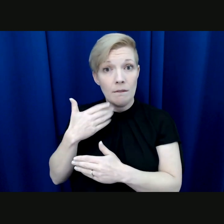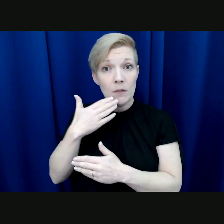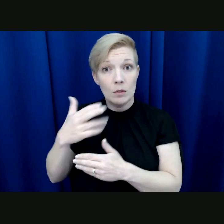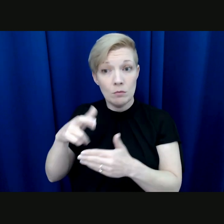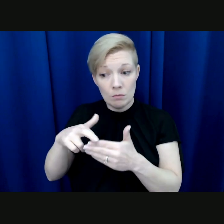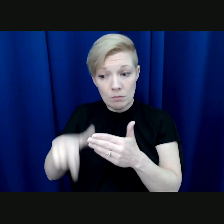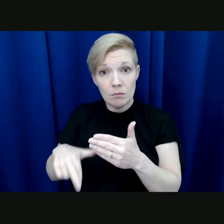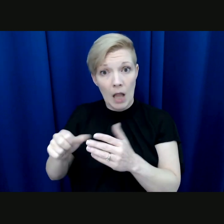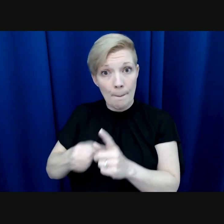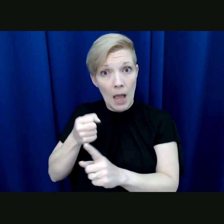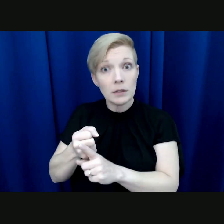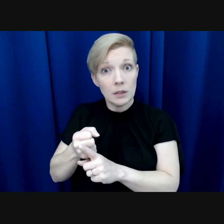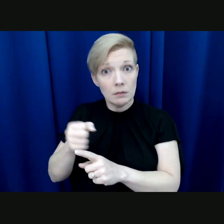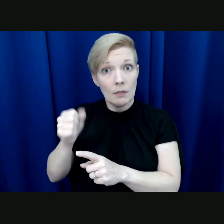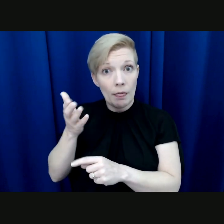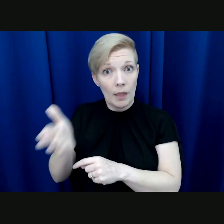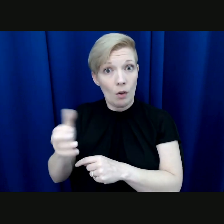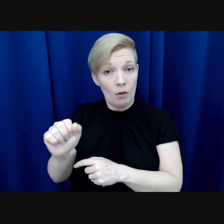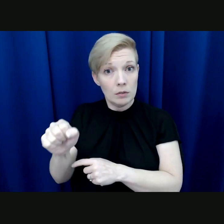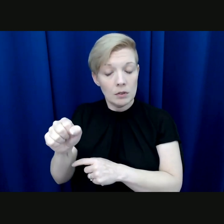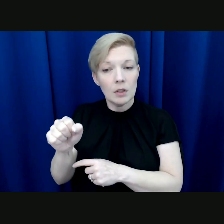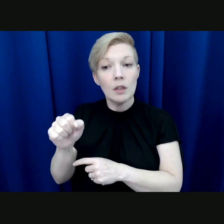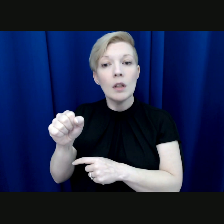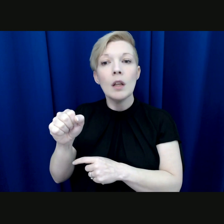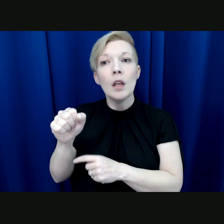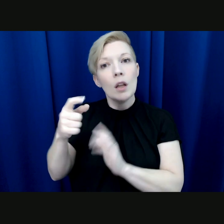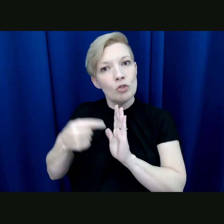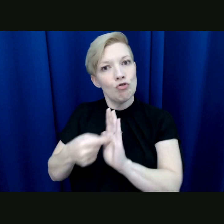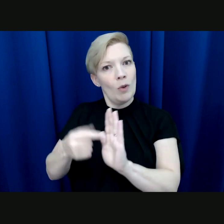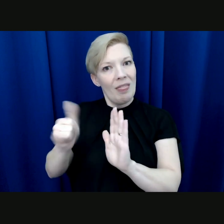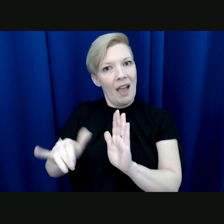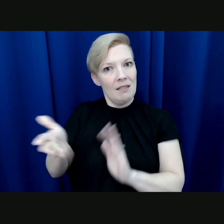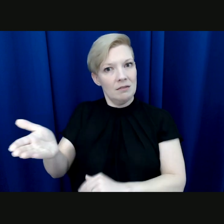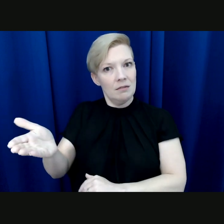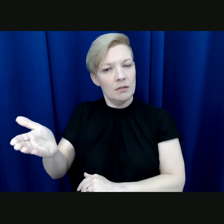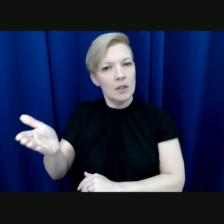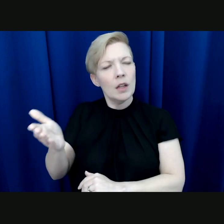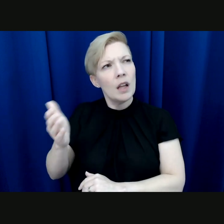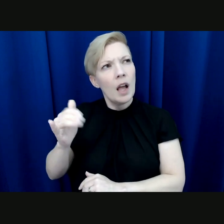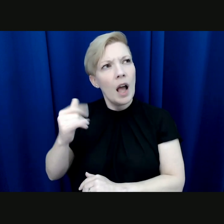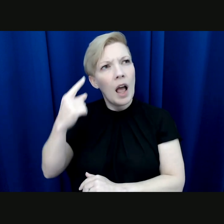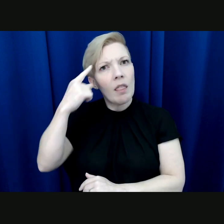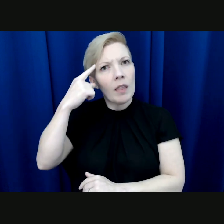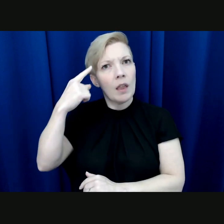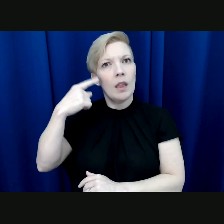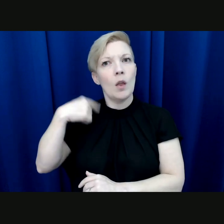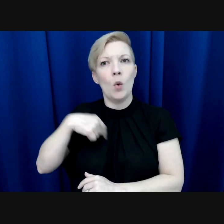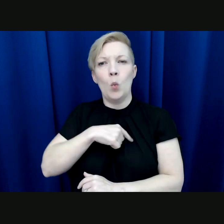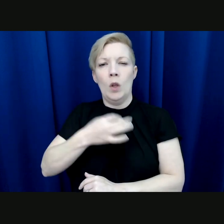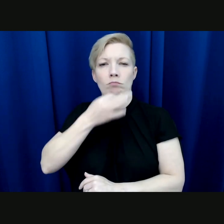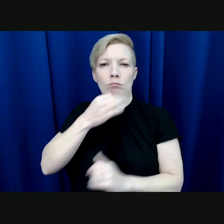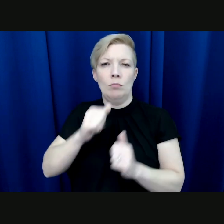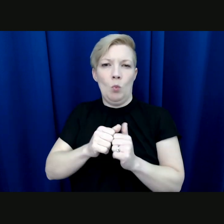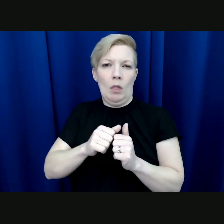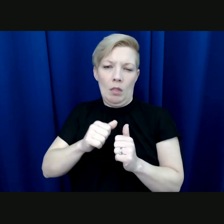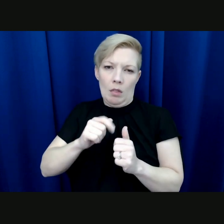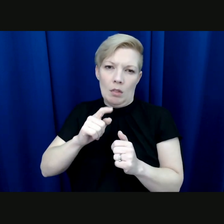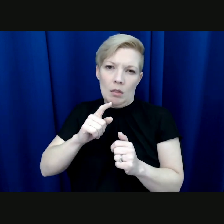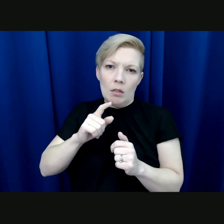So I think that is one of the things that I think we're very good at in that, okay, yet there is a problem.